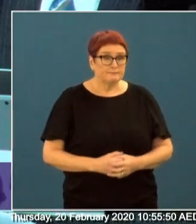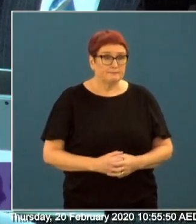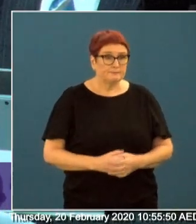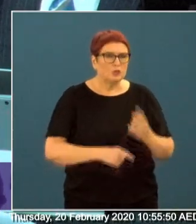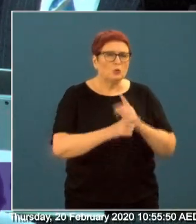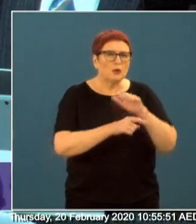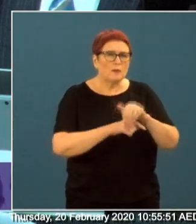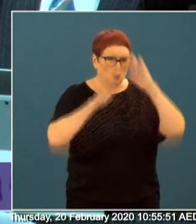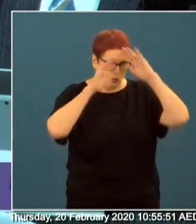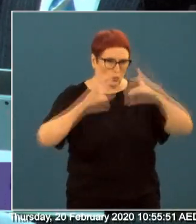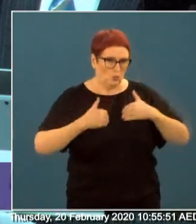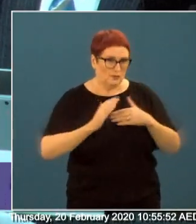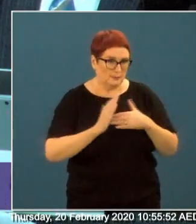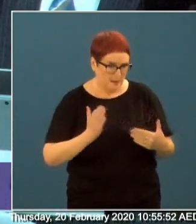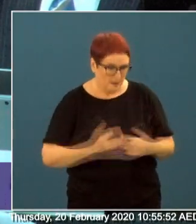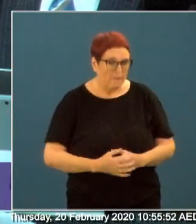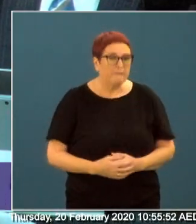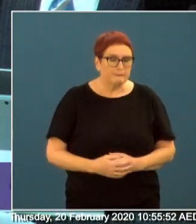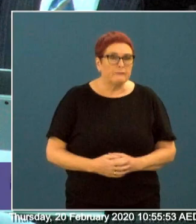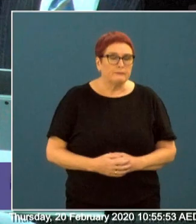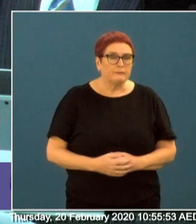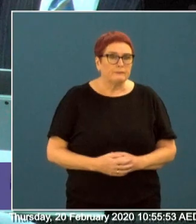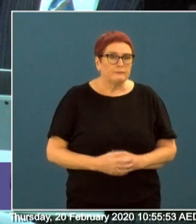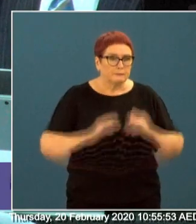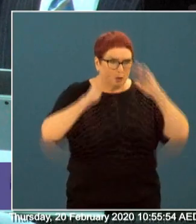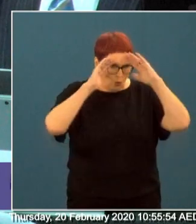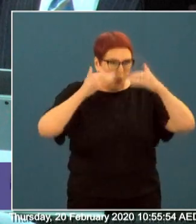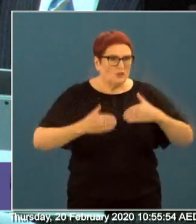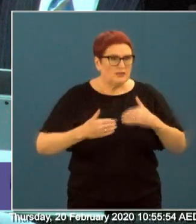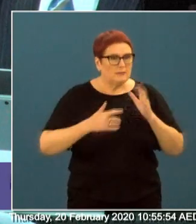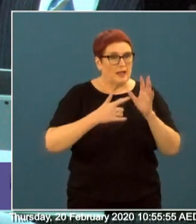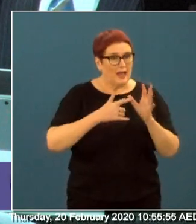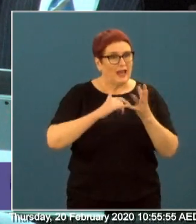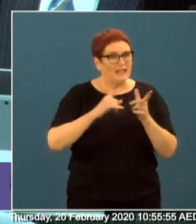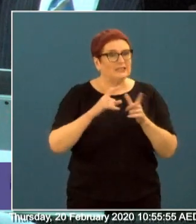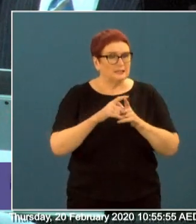So you've described autism spectrum disorder as a developmental disorder